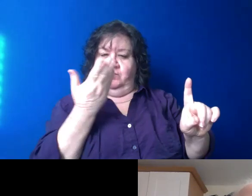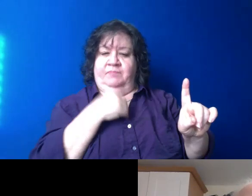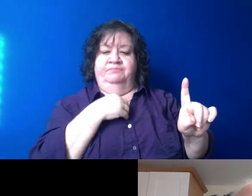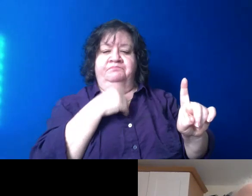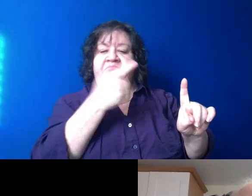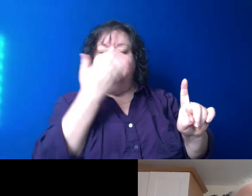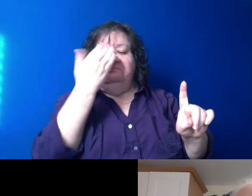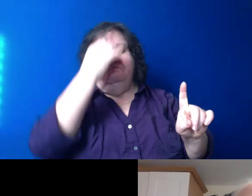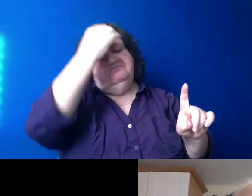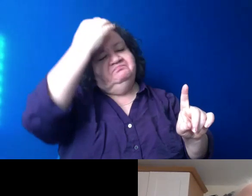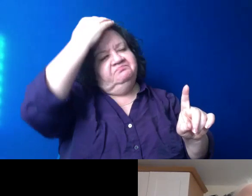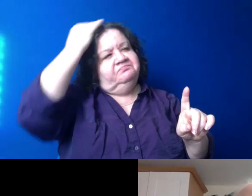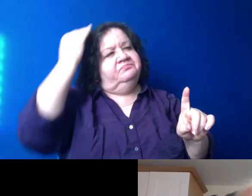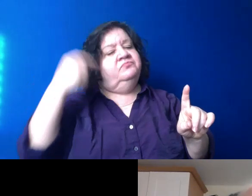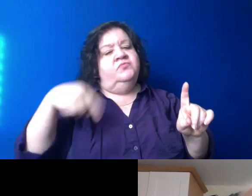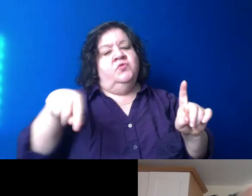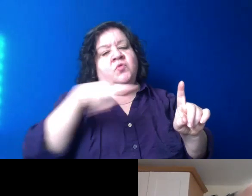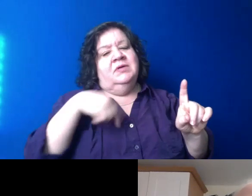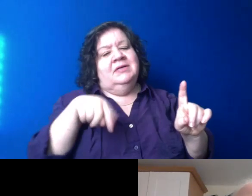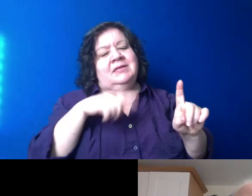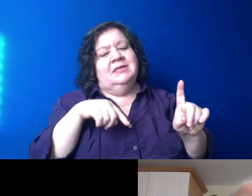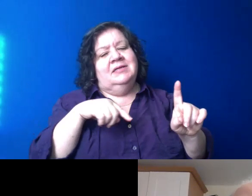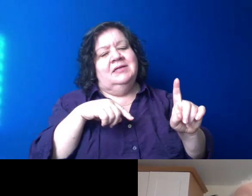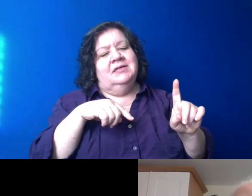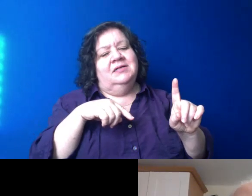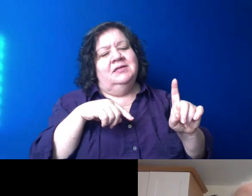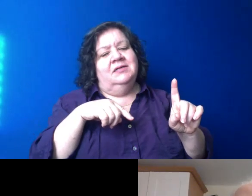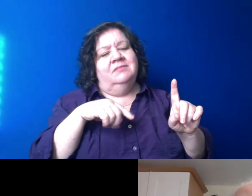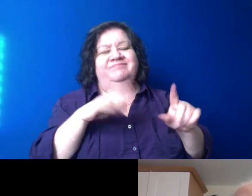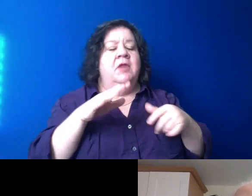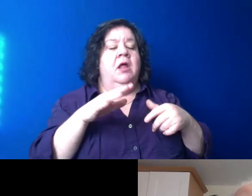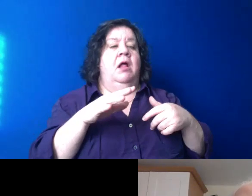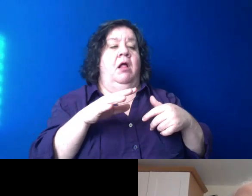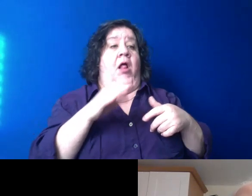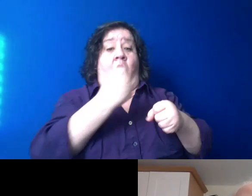our advocacy work whether opd's or whether are advocating for disability inclusion as an ingo